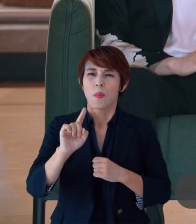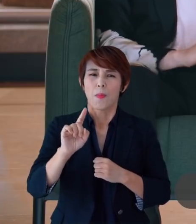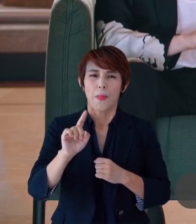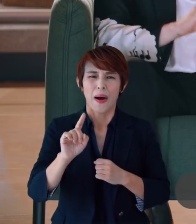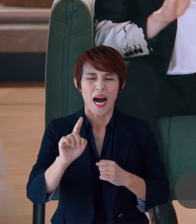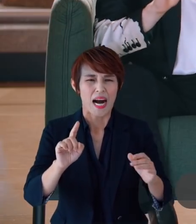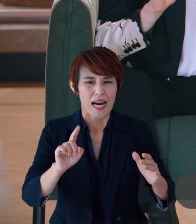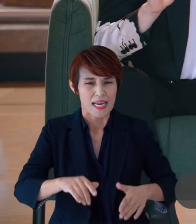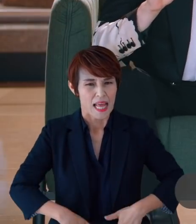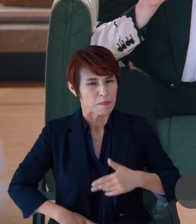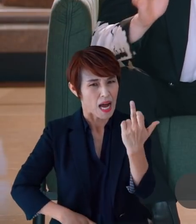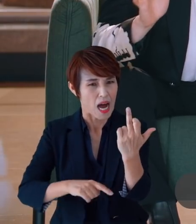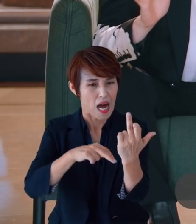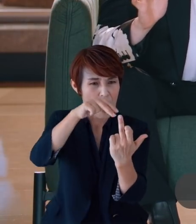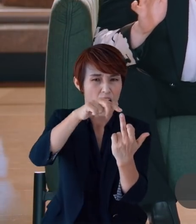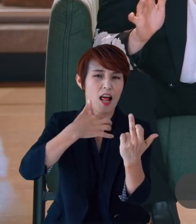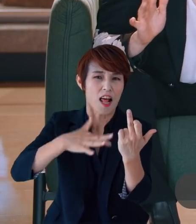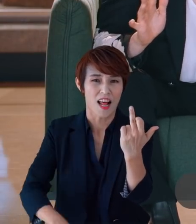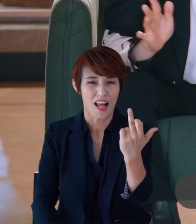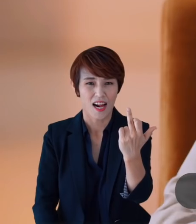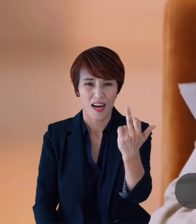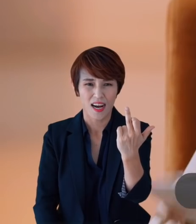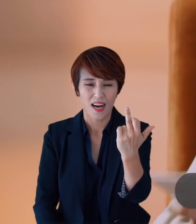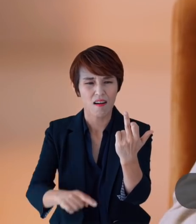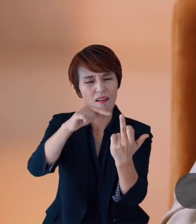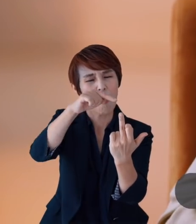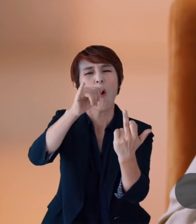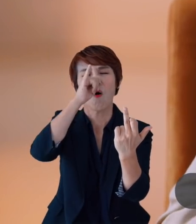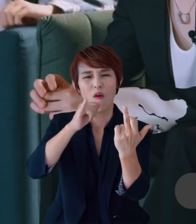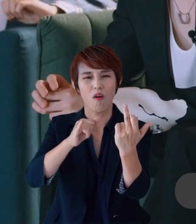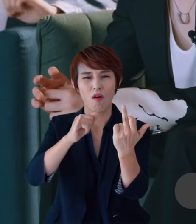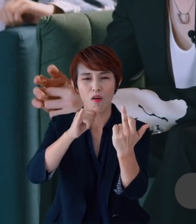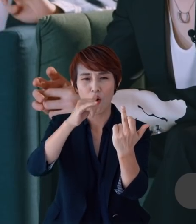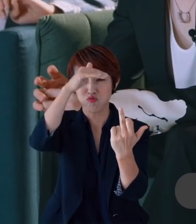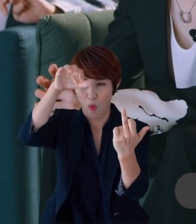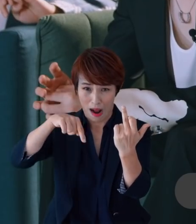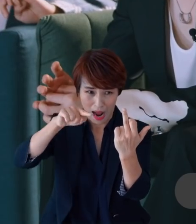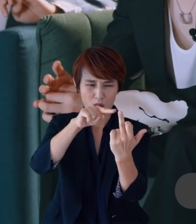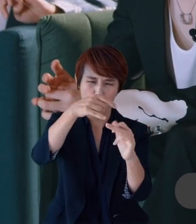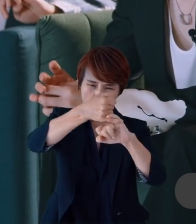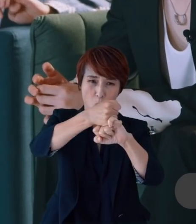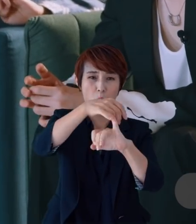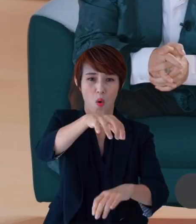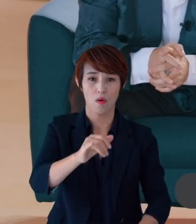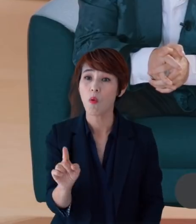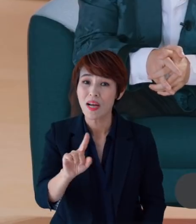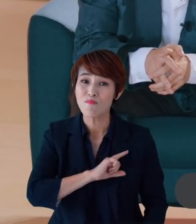The funny thing is I have never been to the peak of Namsan Mountain before! In order to go to the observatory, you have to cross this place! Jung Kook: I know, but uh... What is this place called?